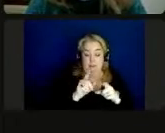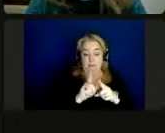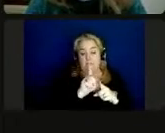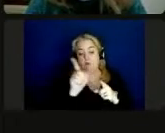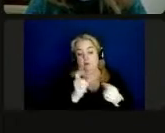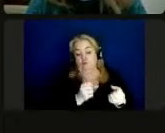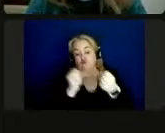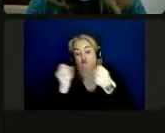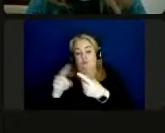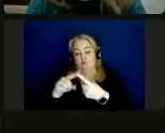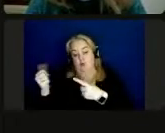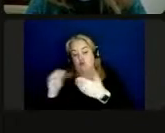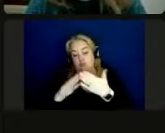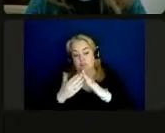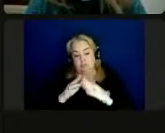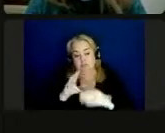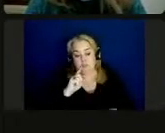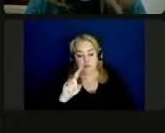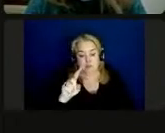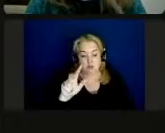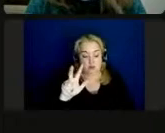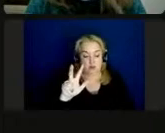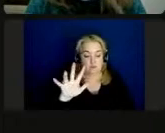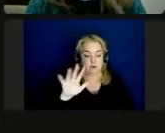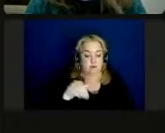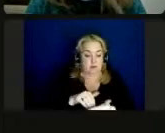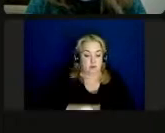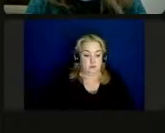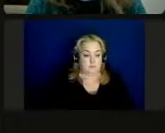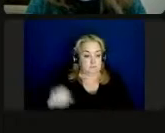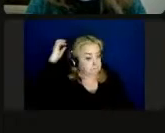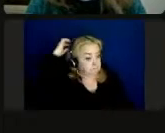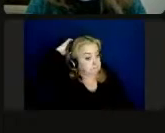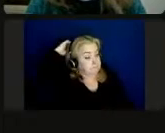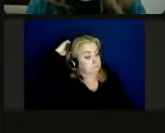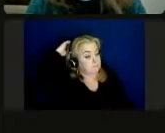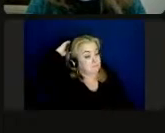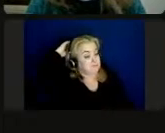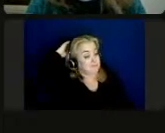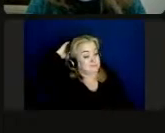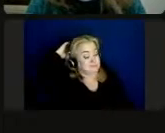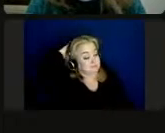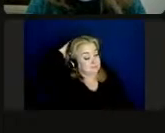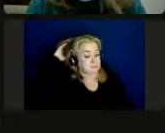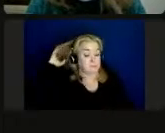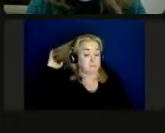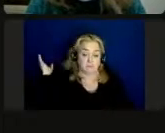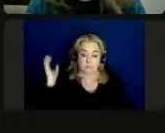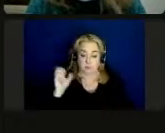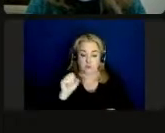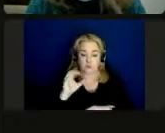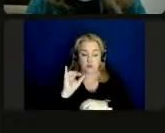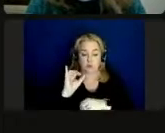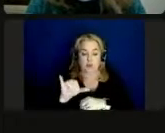LIVE AND WORK IN SALES AND THEN THE PEOPLE THAT LIVE IN SALES